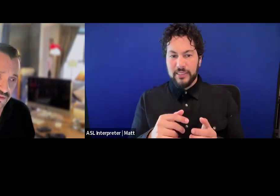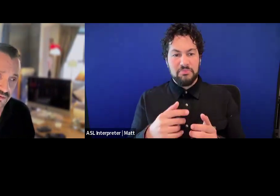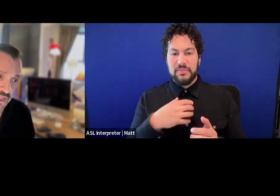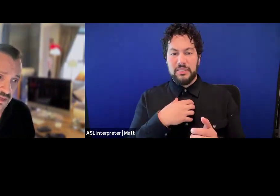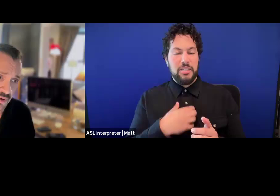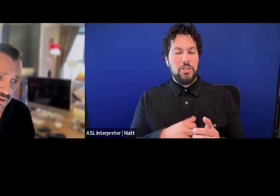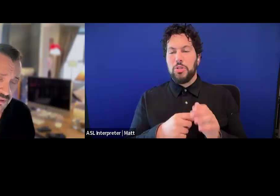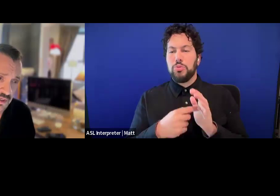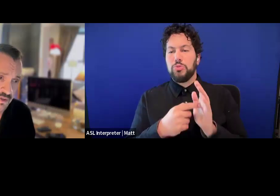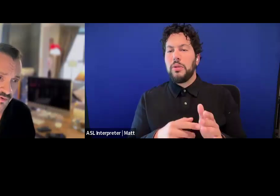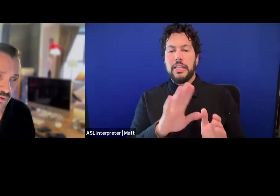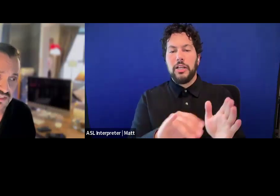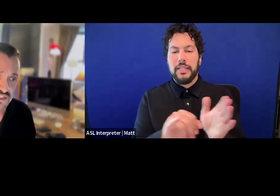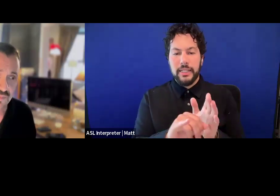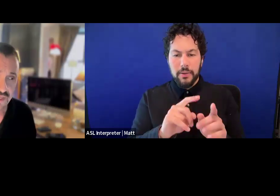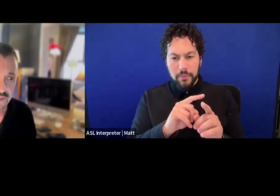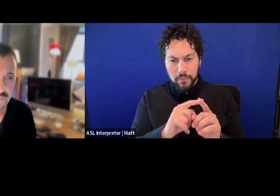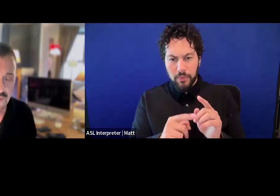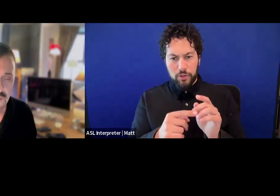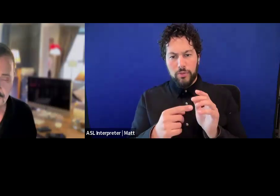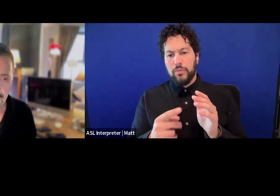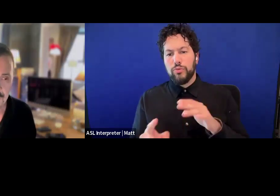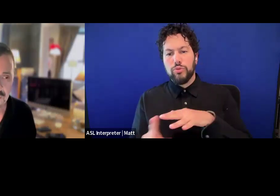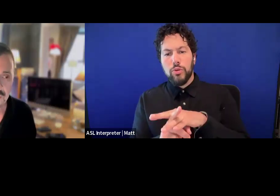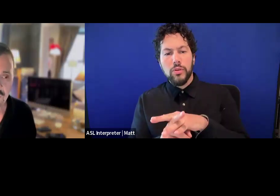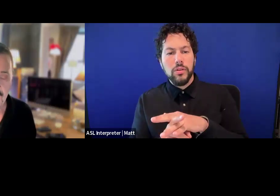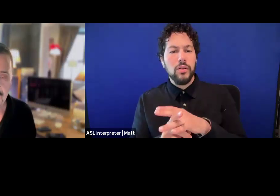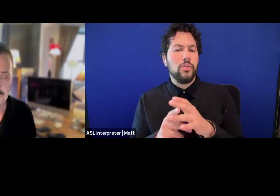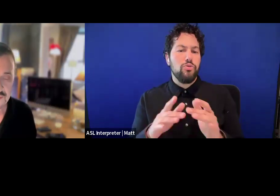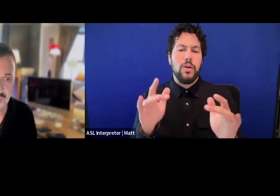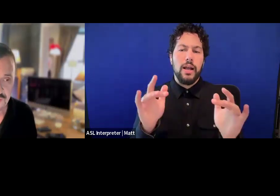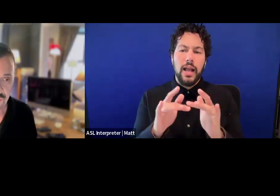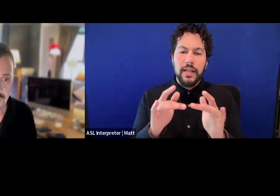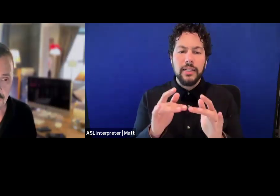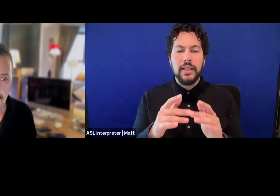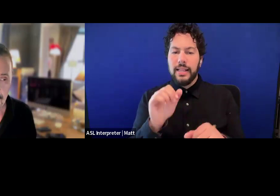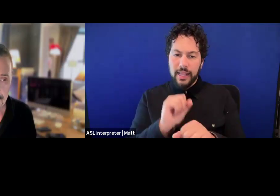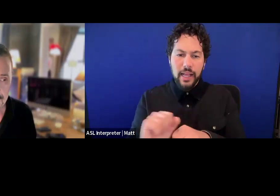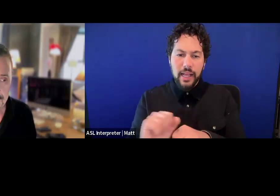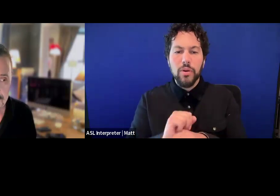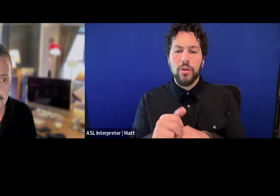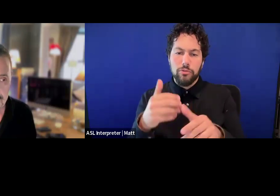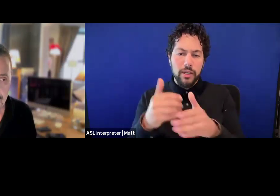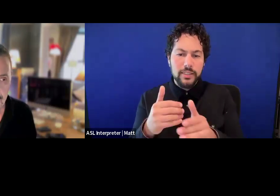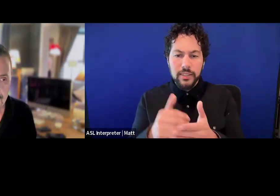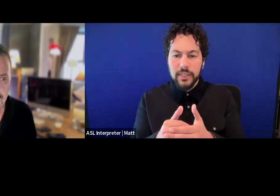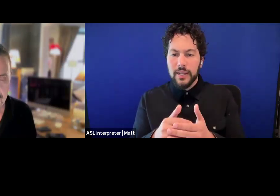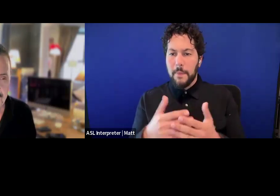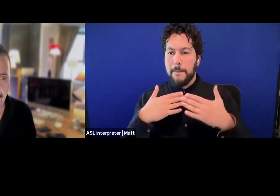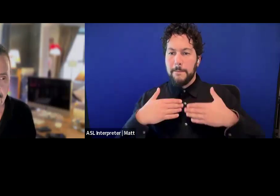Through labor, through proximity… Through the mingling of bodies in a saturated world.